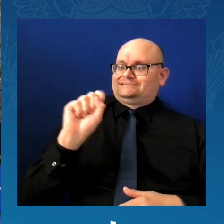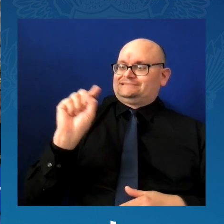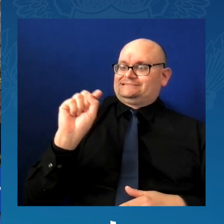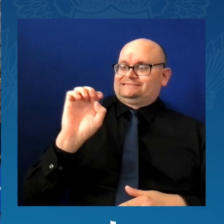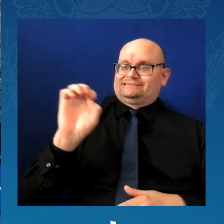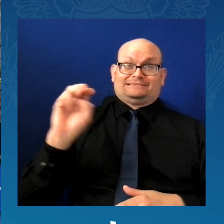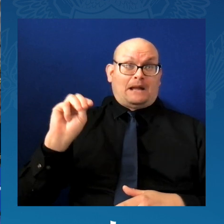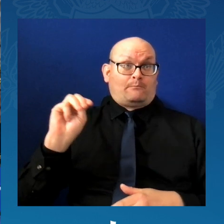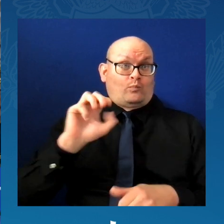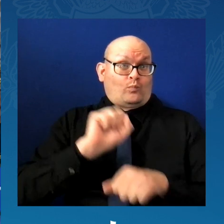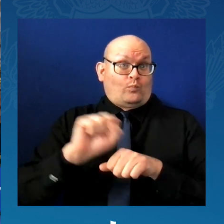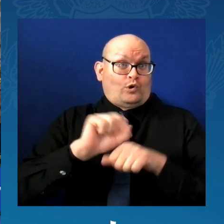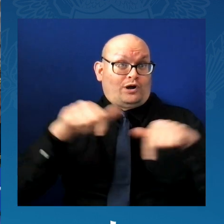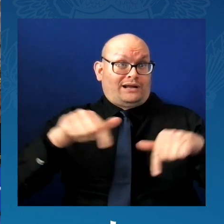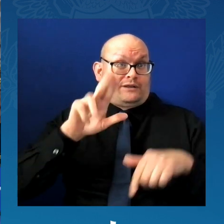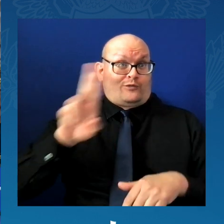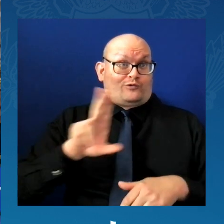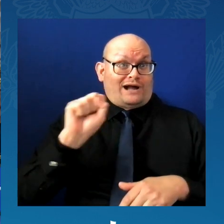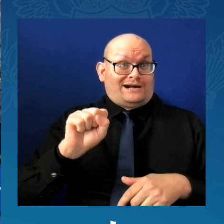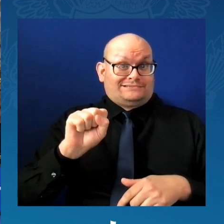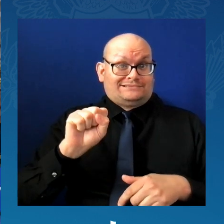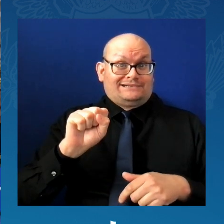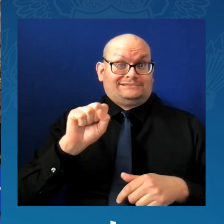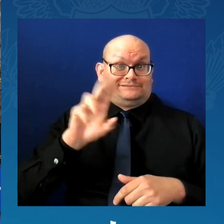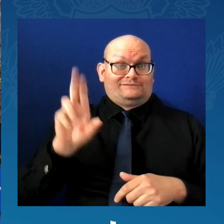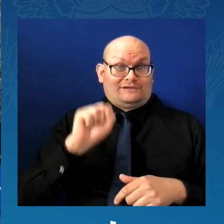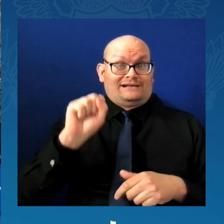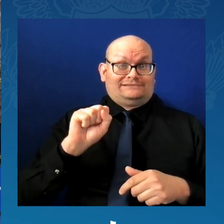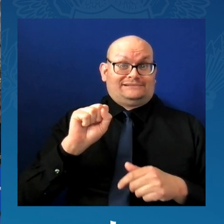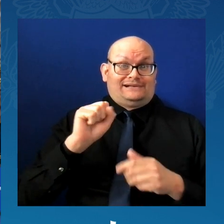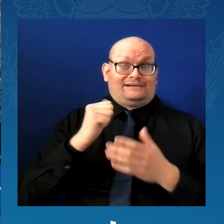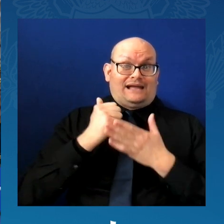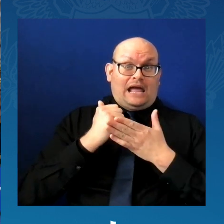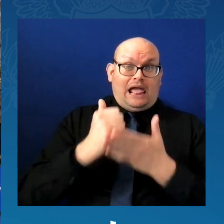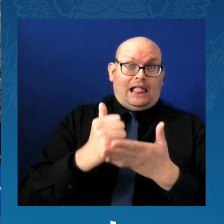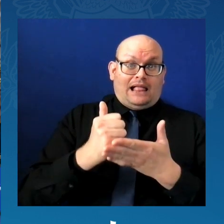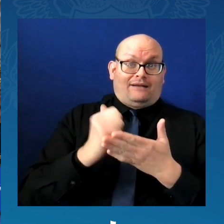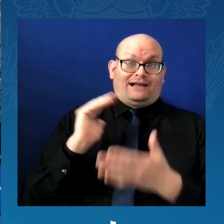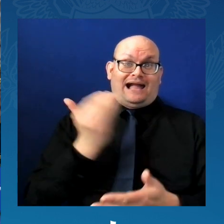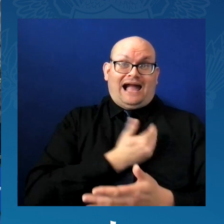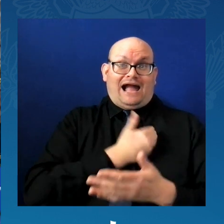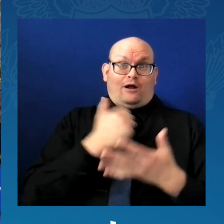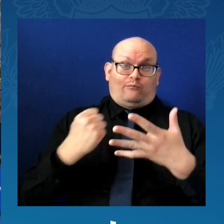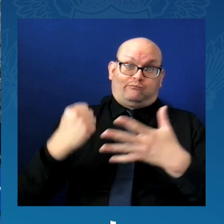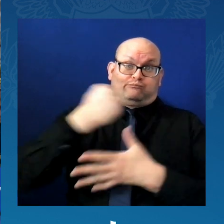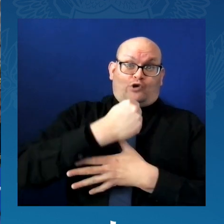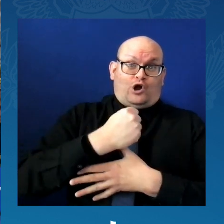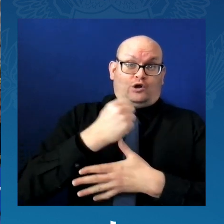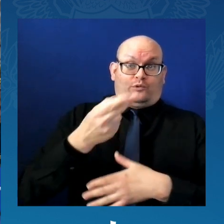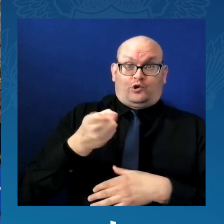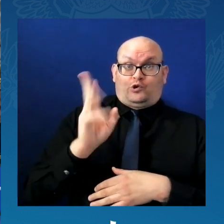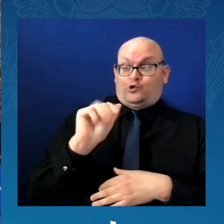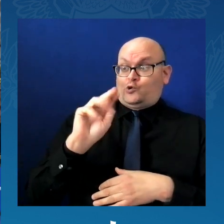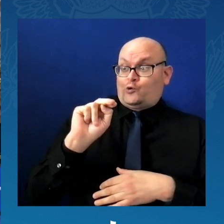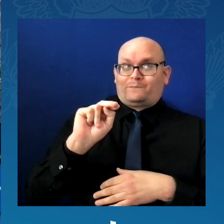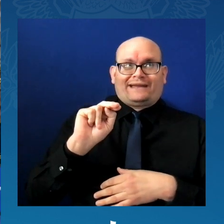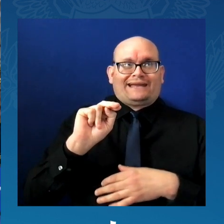to build on your Space Council priorities and human space exploration, commercial space activities and of course, and STEM.